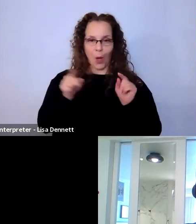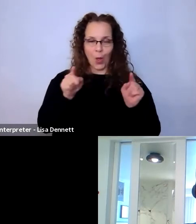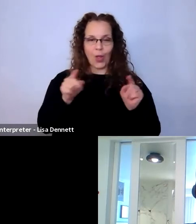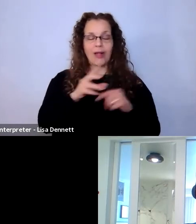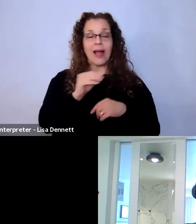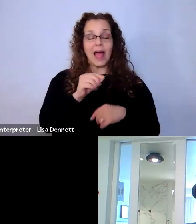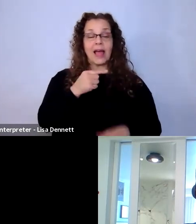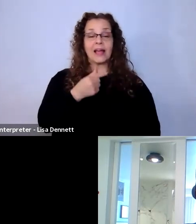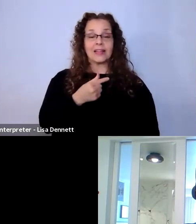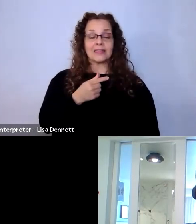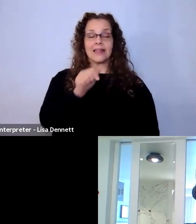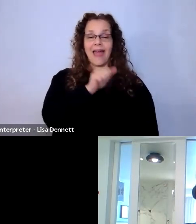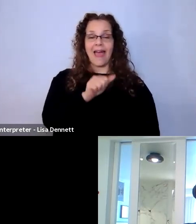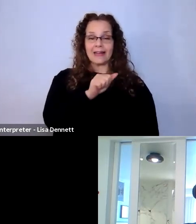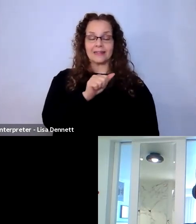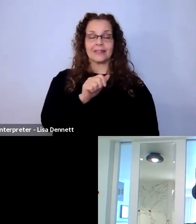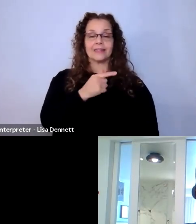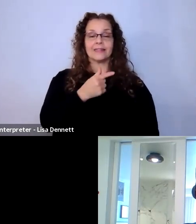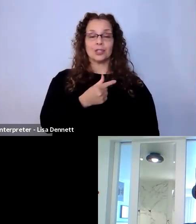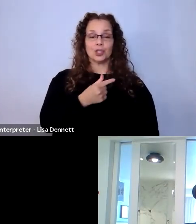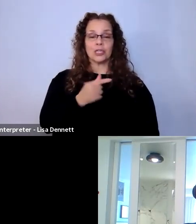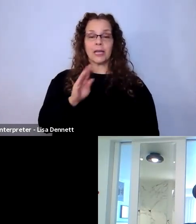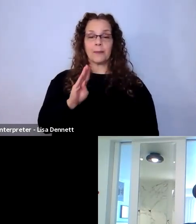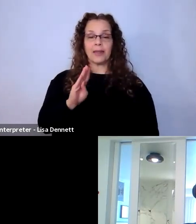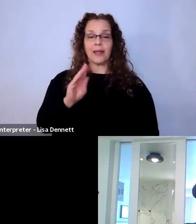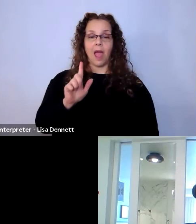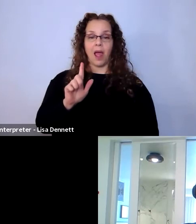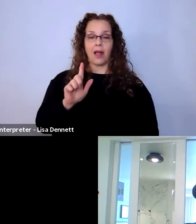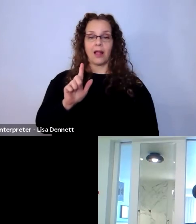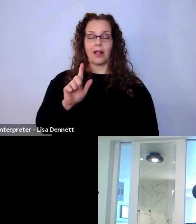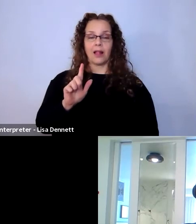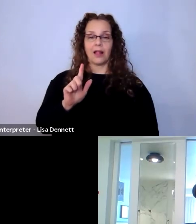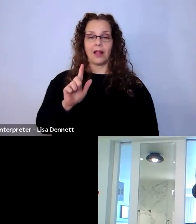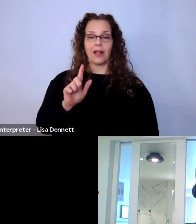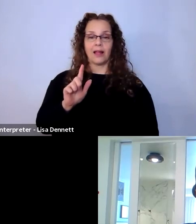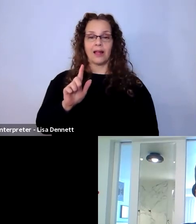which is at jpl in one one why da y.